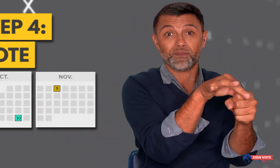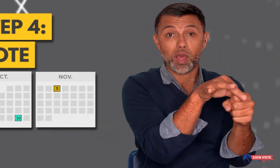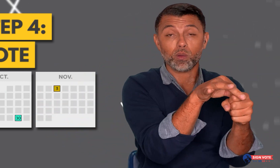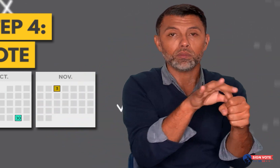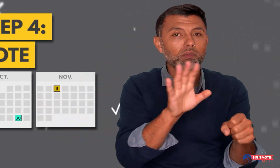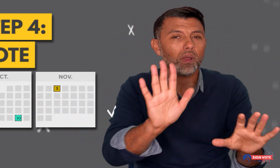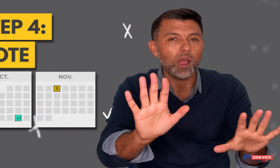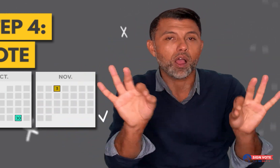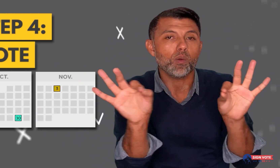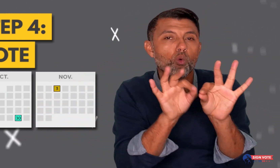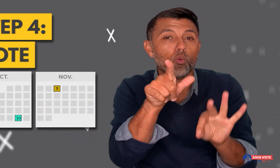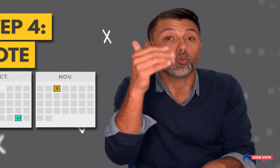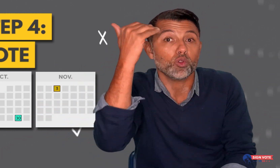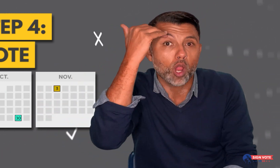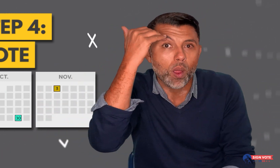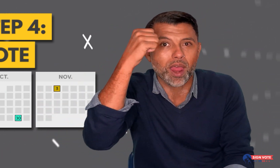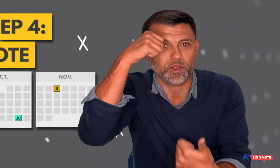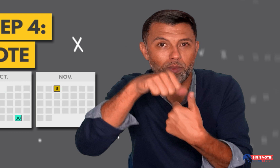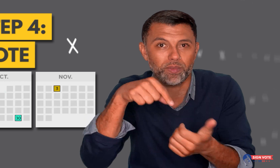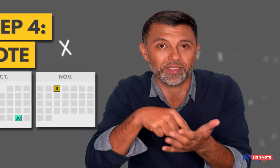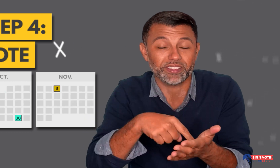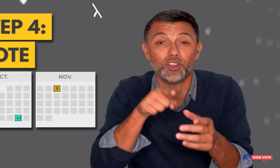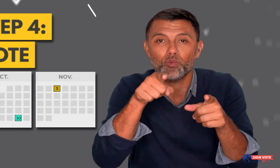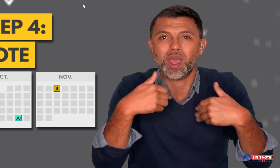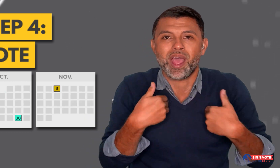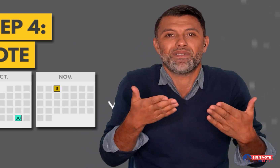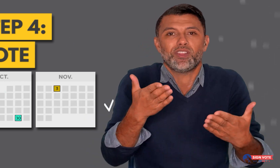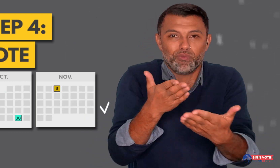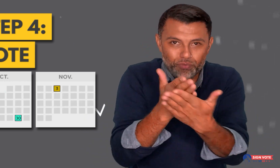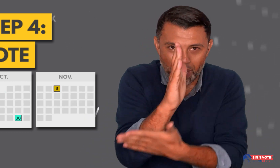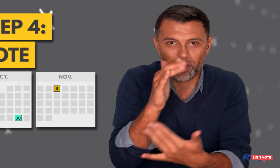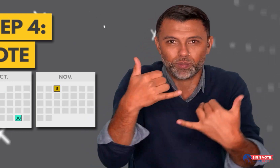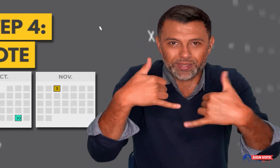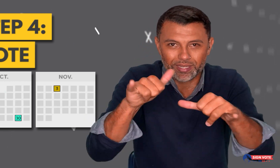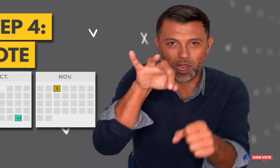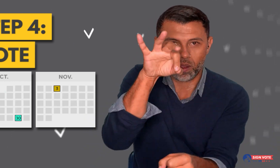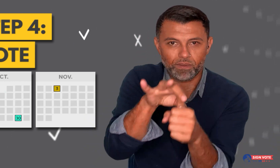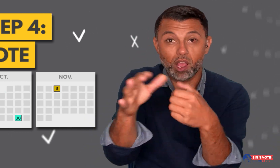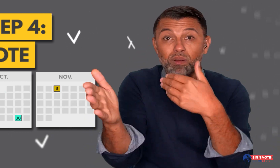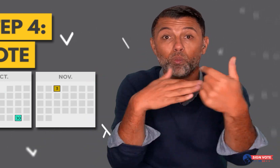after work, you must know - and remember this - you still have the right to vote